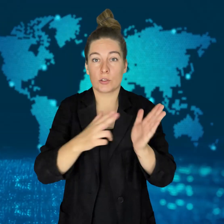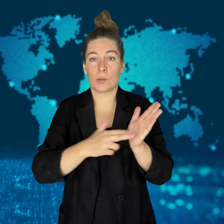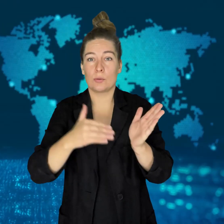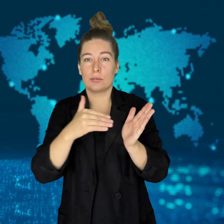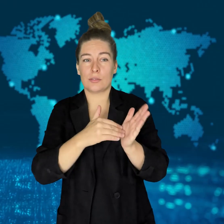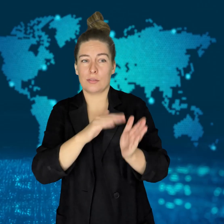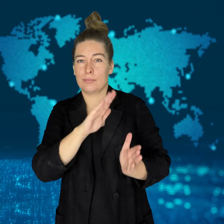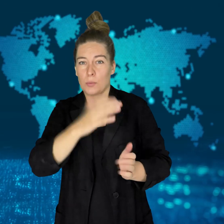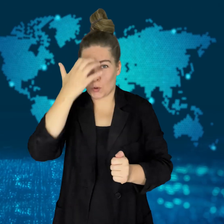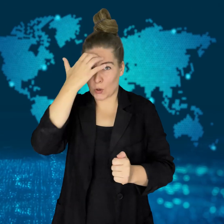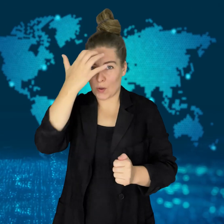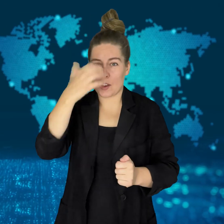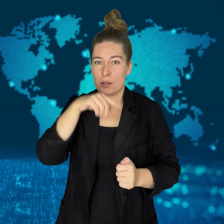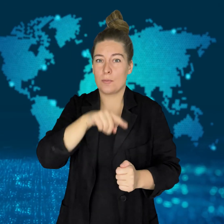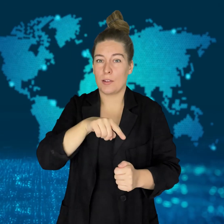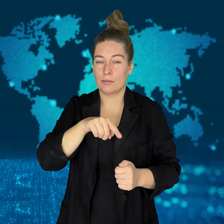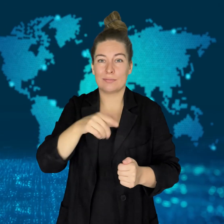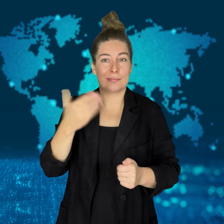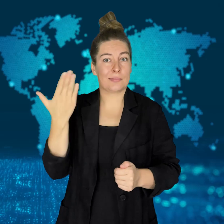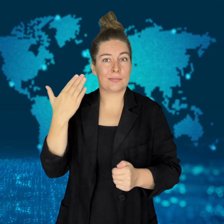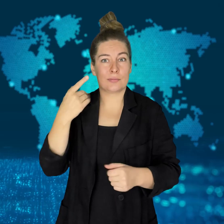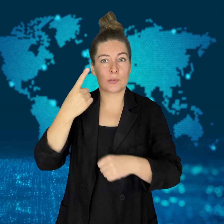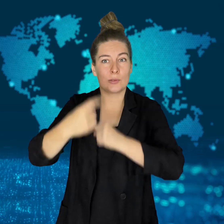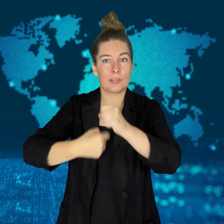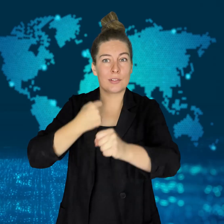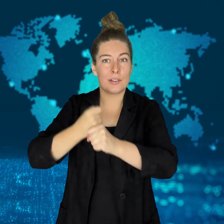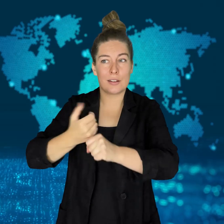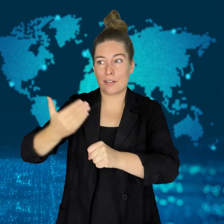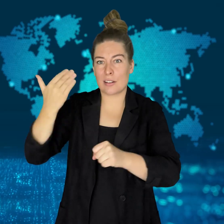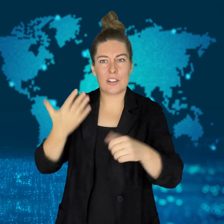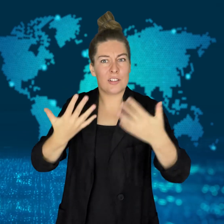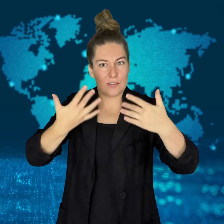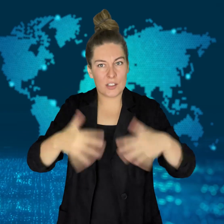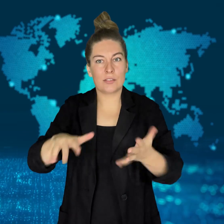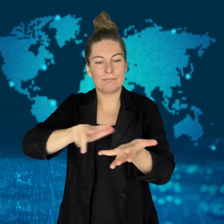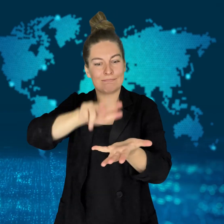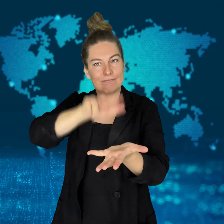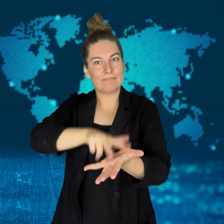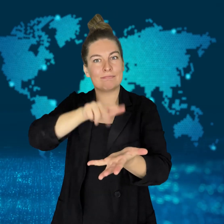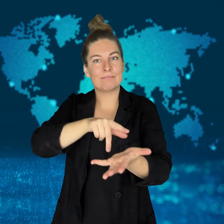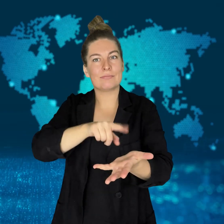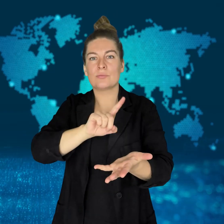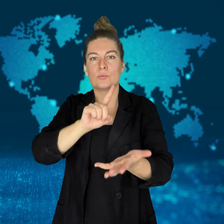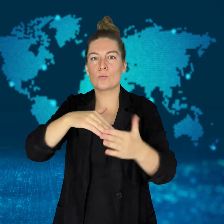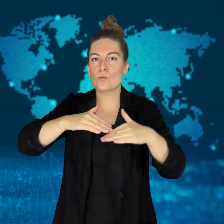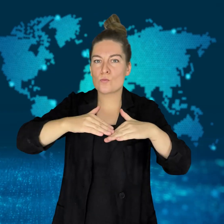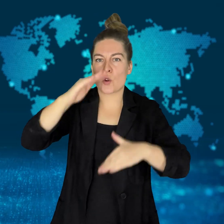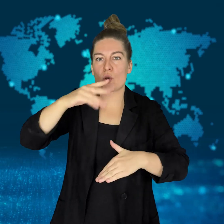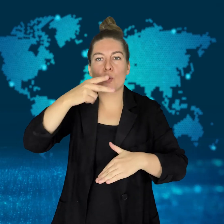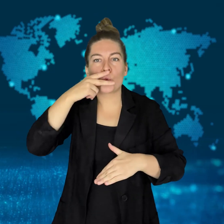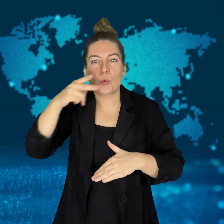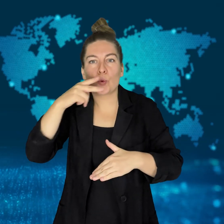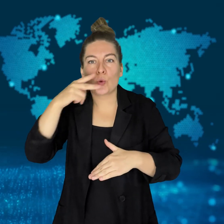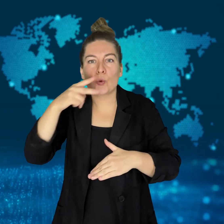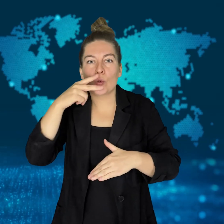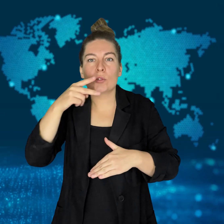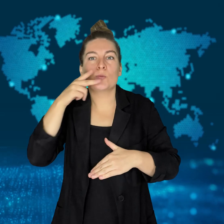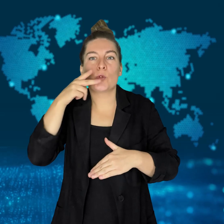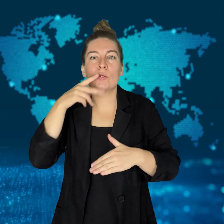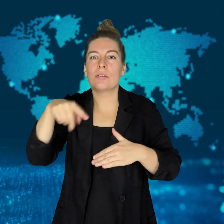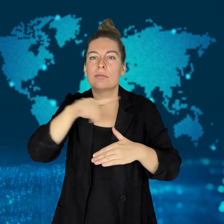[MONIKA]: New Zealand's government announced a plan to repeal